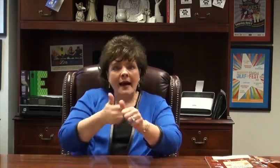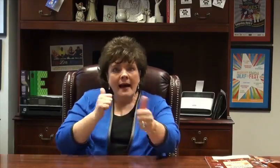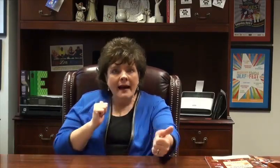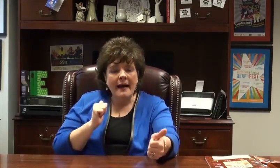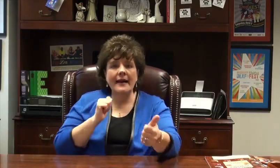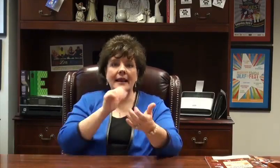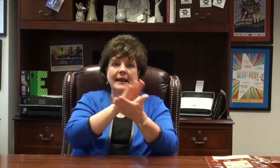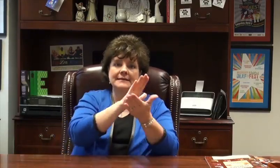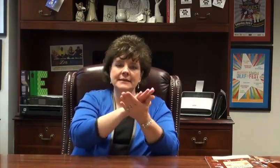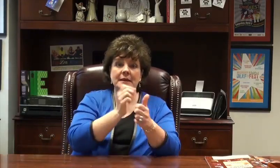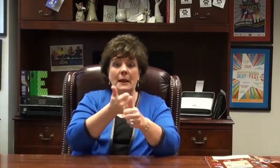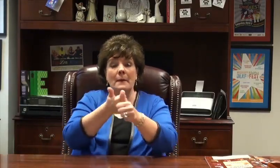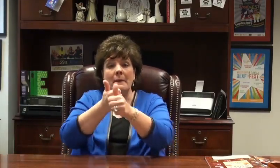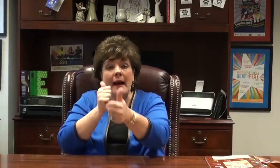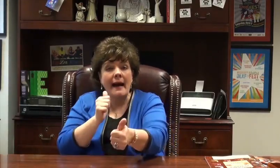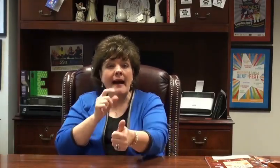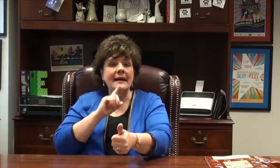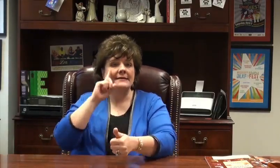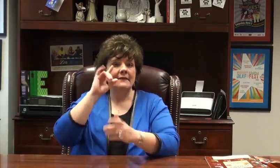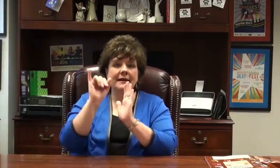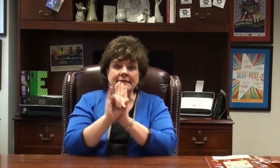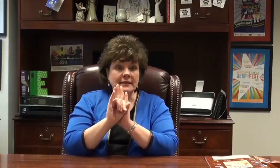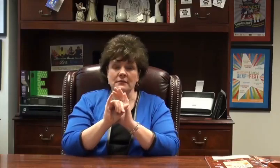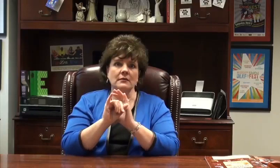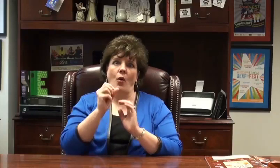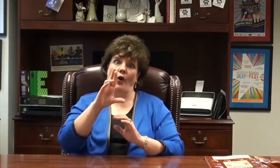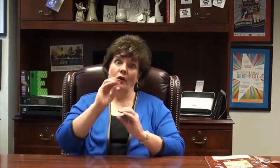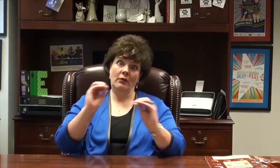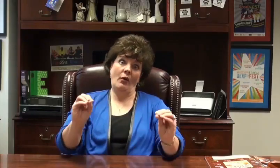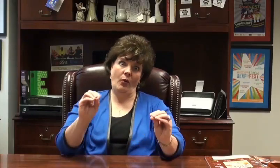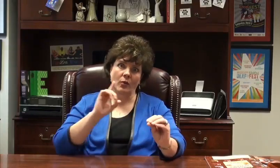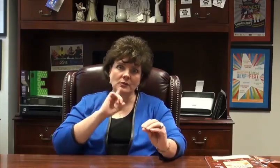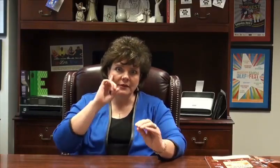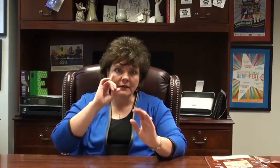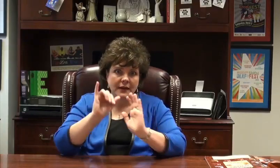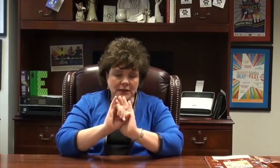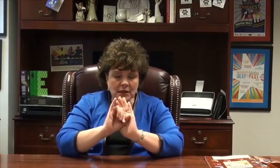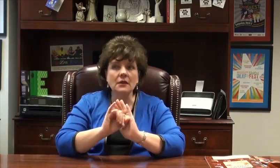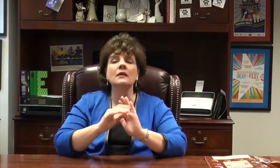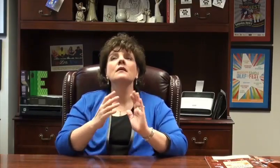They may be delayed with language and academics as well as development of any Deaf identity.